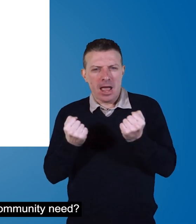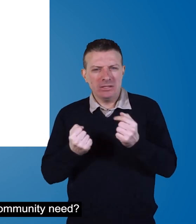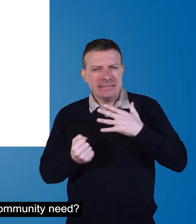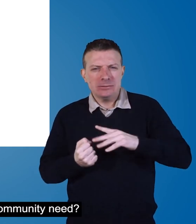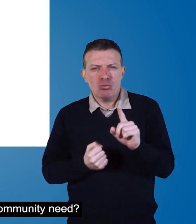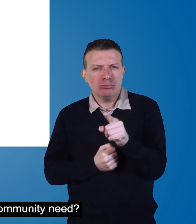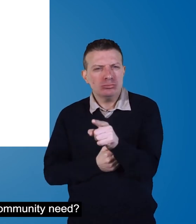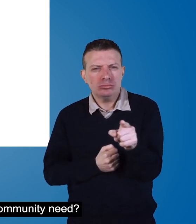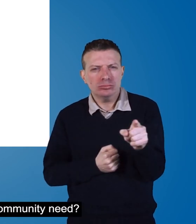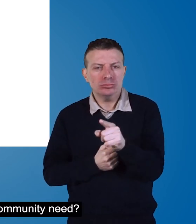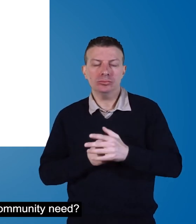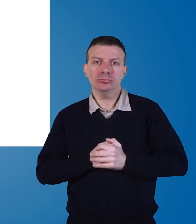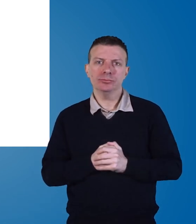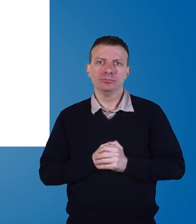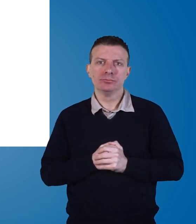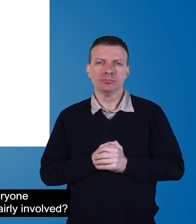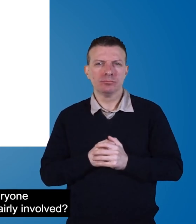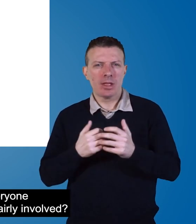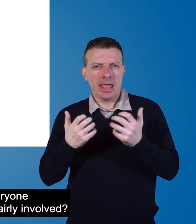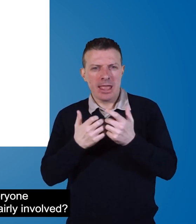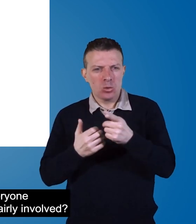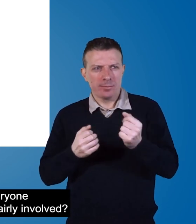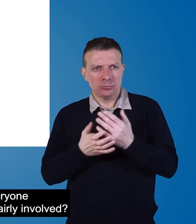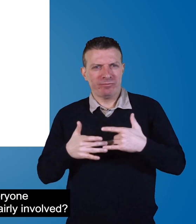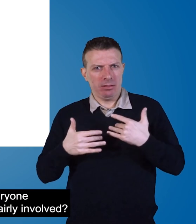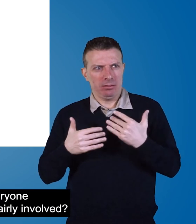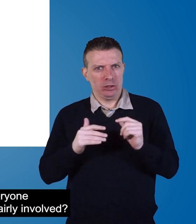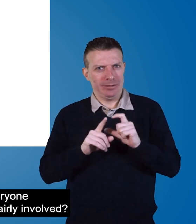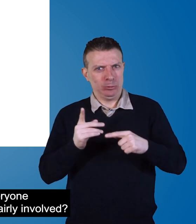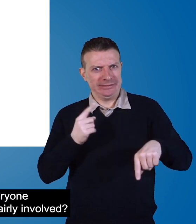powers does your community need? And how will everyone from the community be